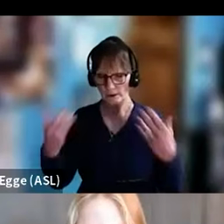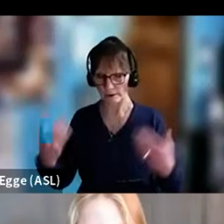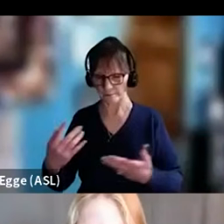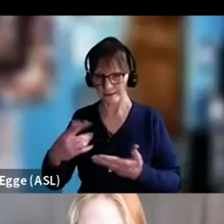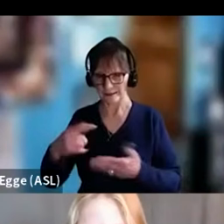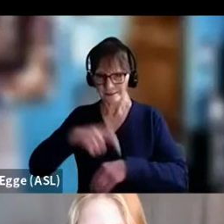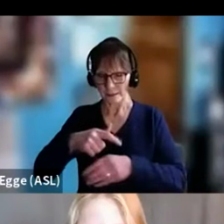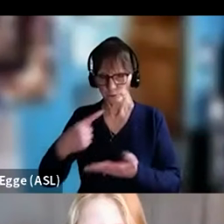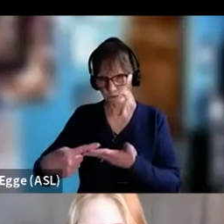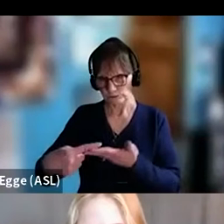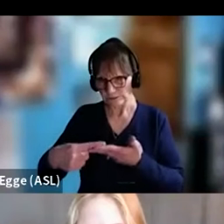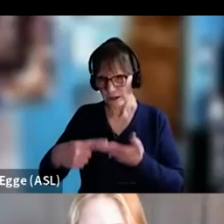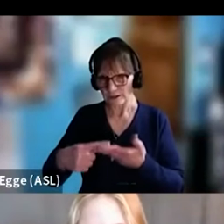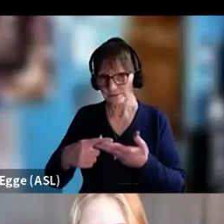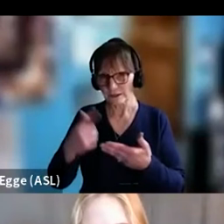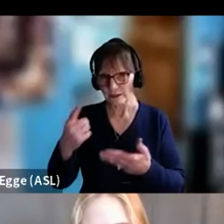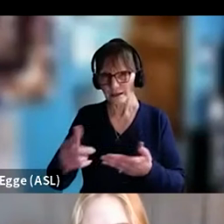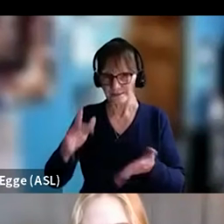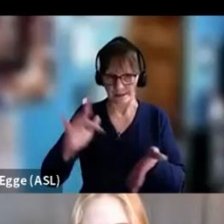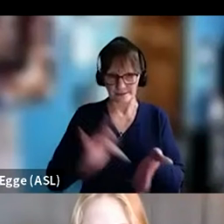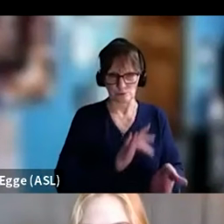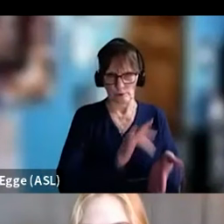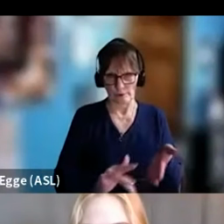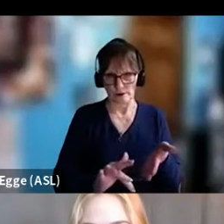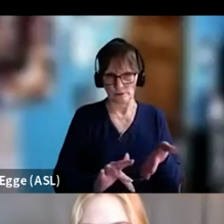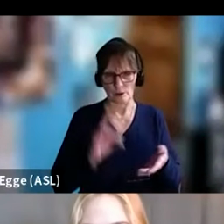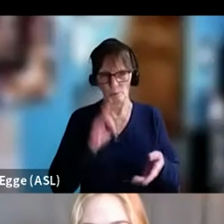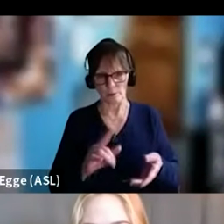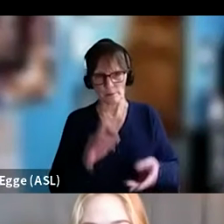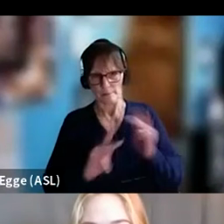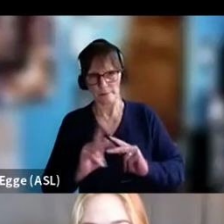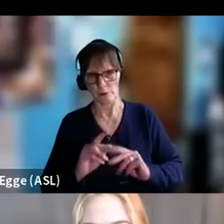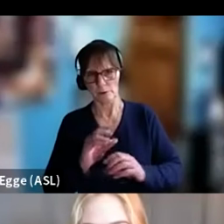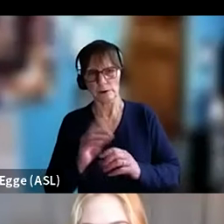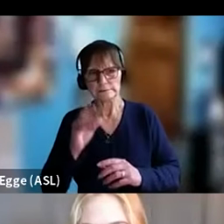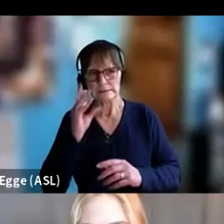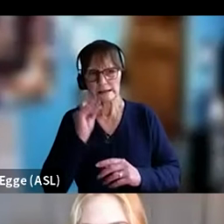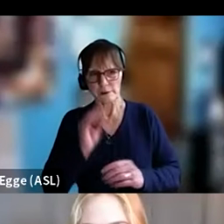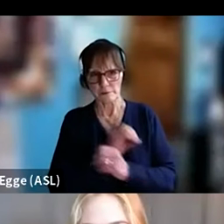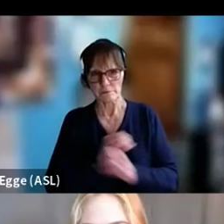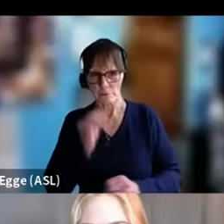is really the underlying discrimination towards people experiencing homelessness as a distinct form of discrimination